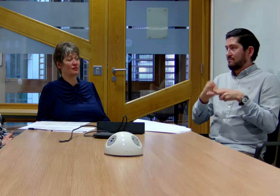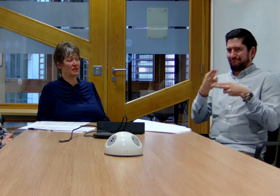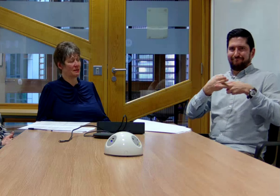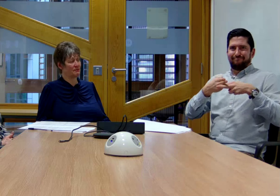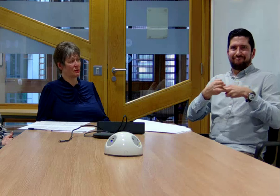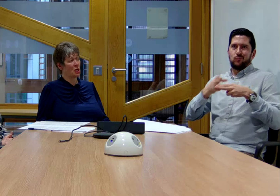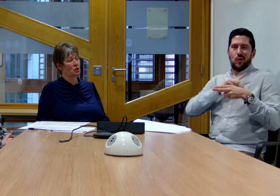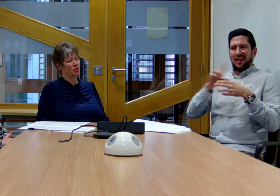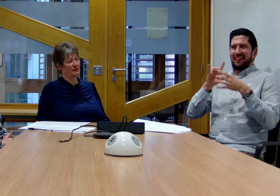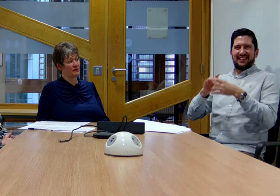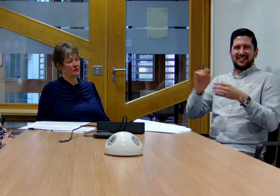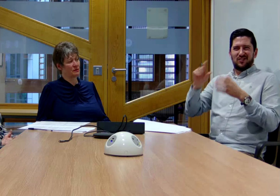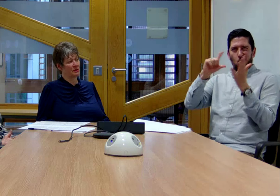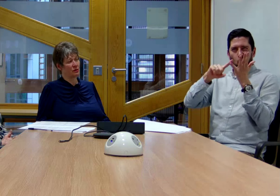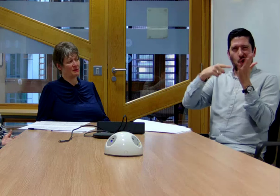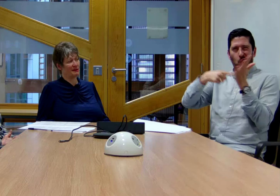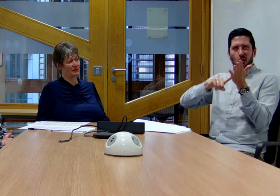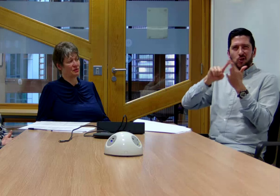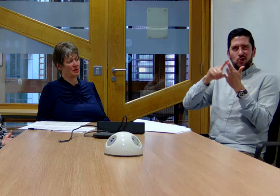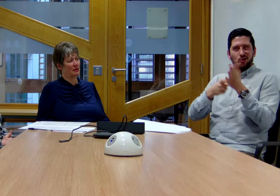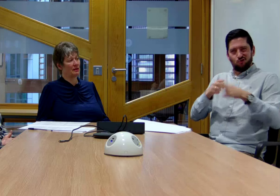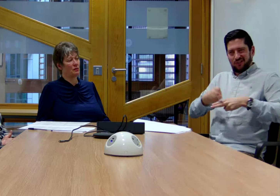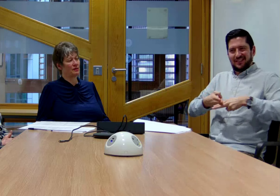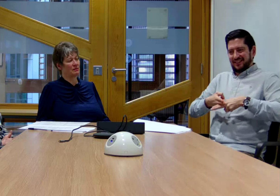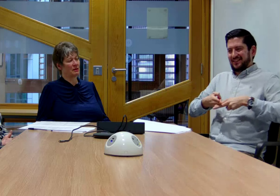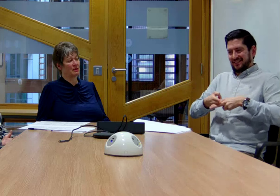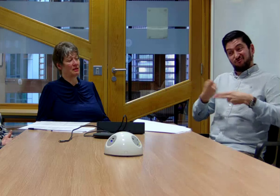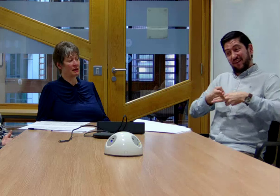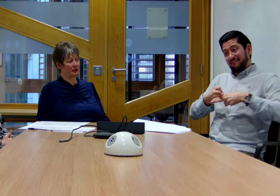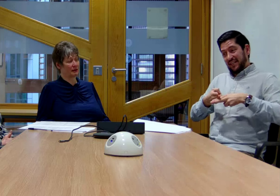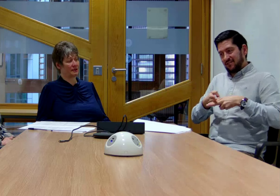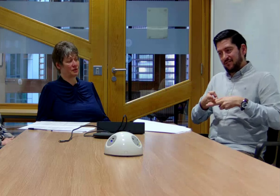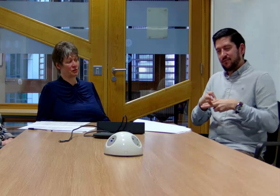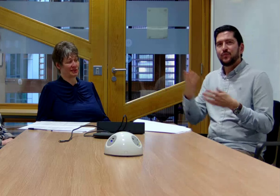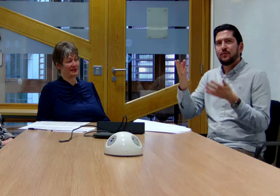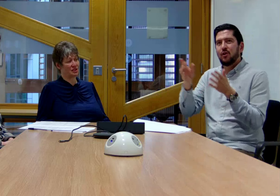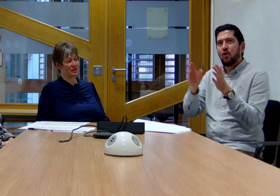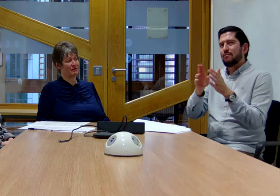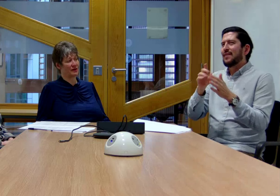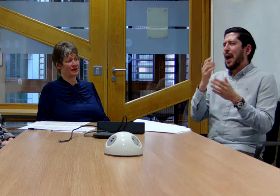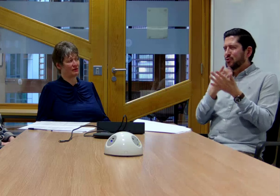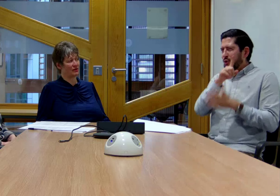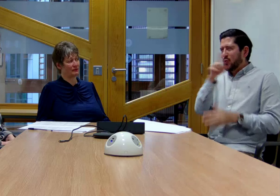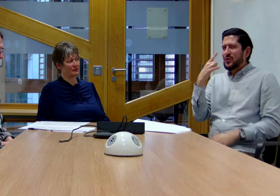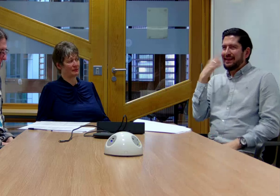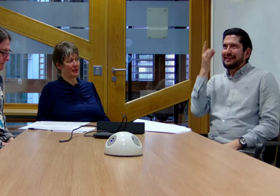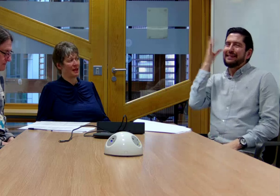be linked to what they re famous for, so for example, Sheffield would be linked with cutlery